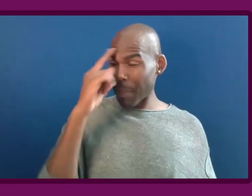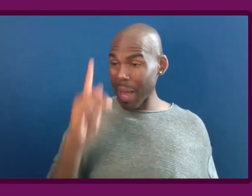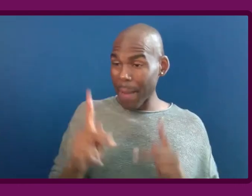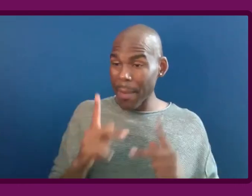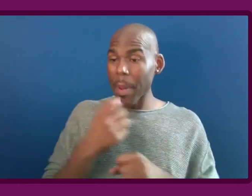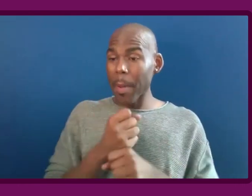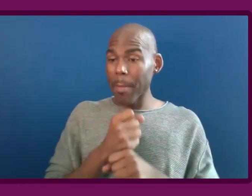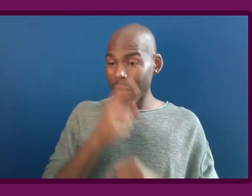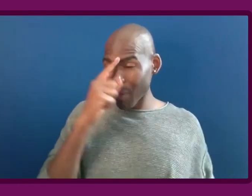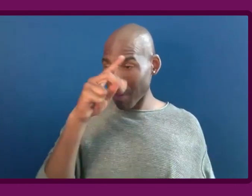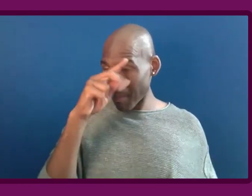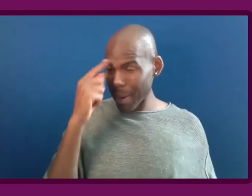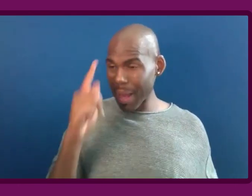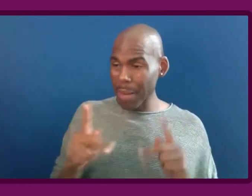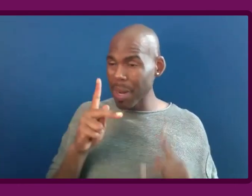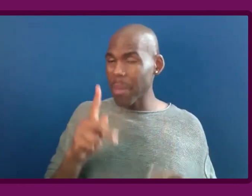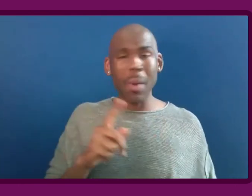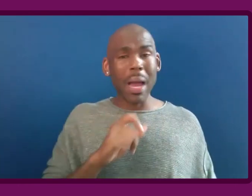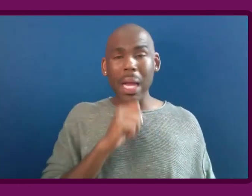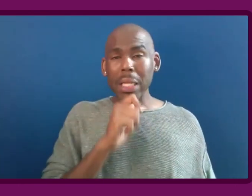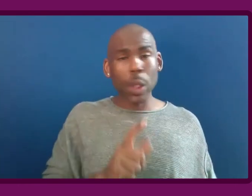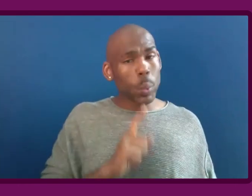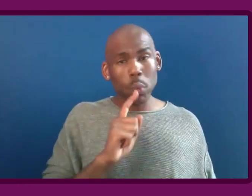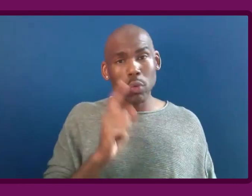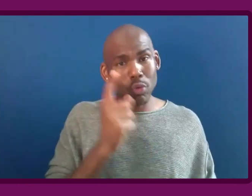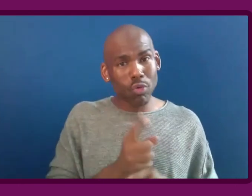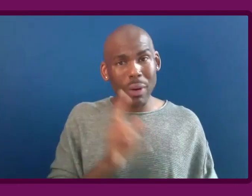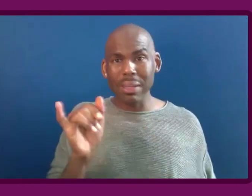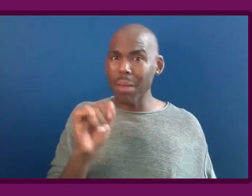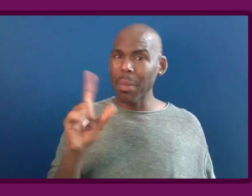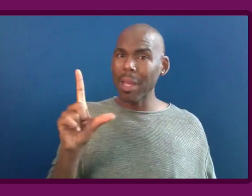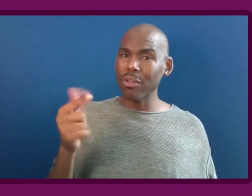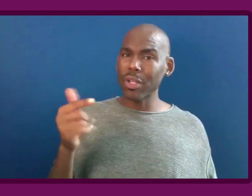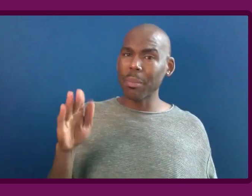It's imperative to tell these stories not only because of representation and it's the